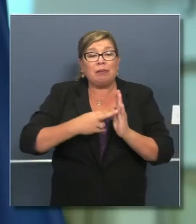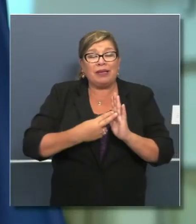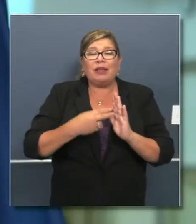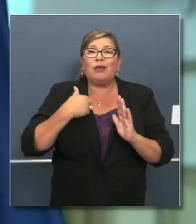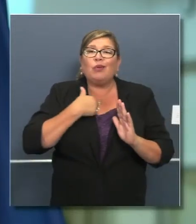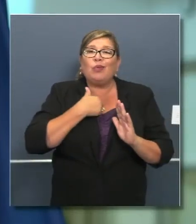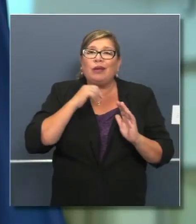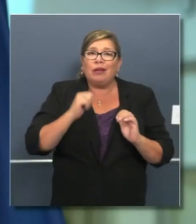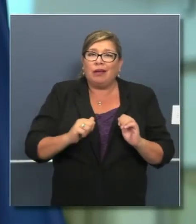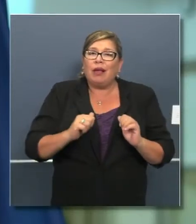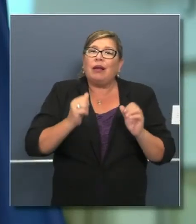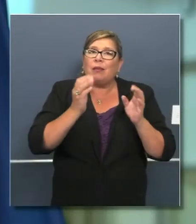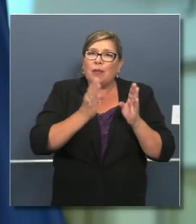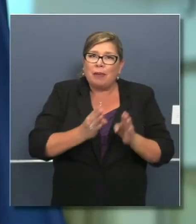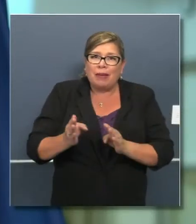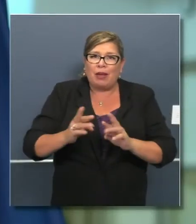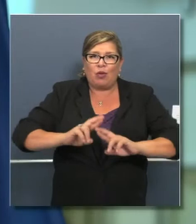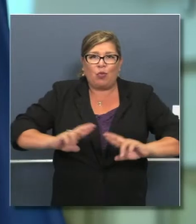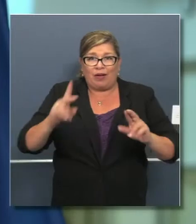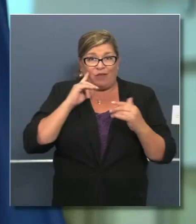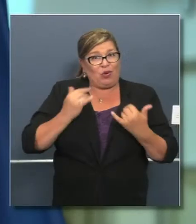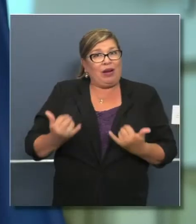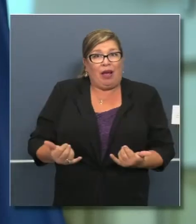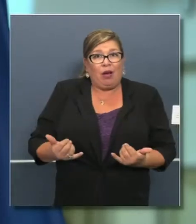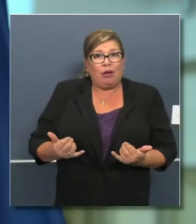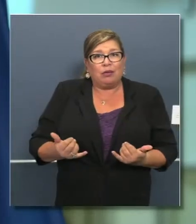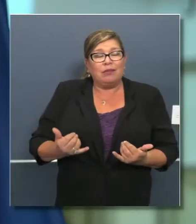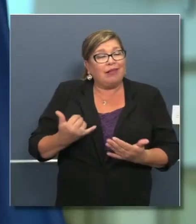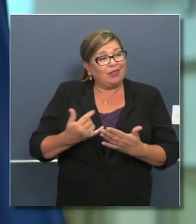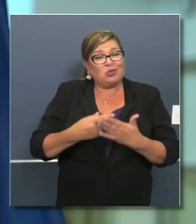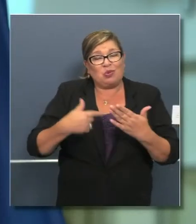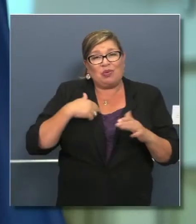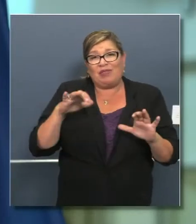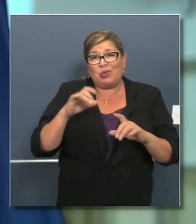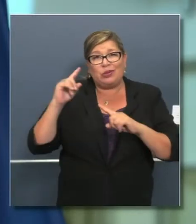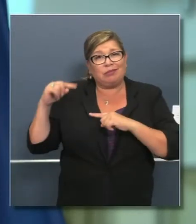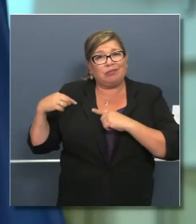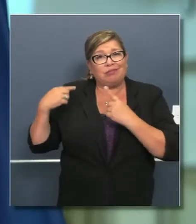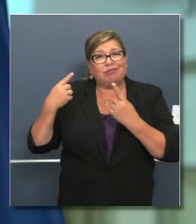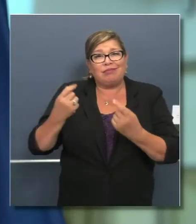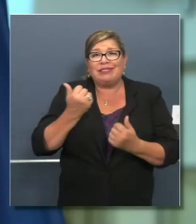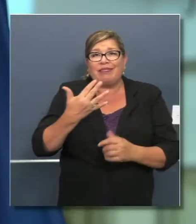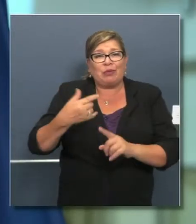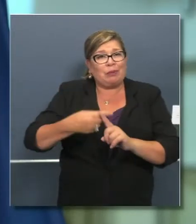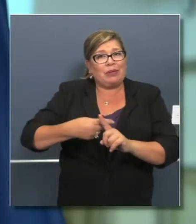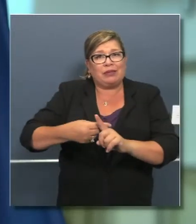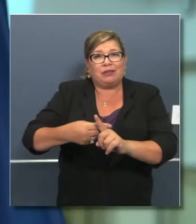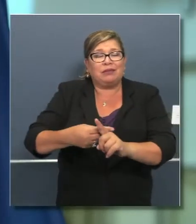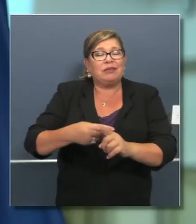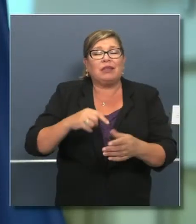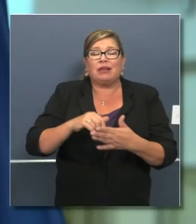for this moment and that's what we've been doing for many many months and that's what we continue